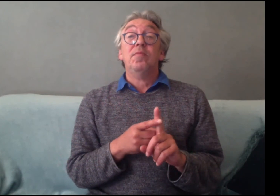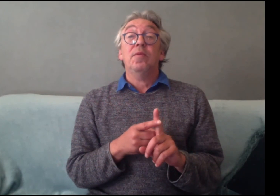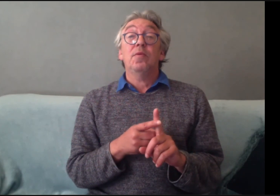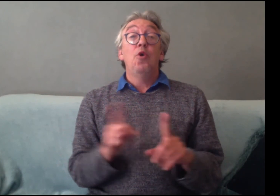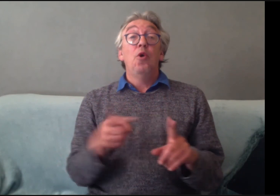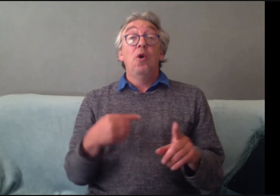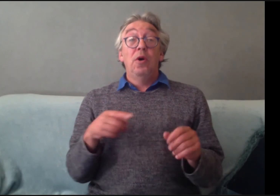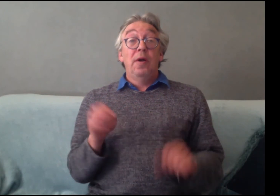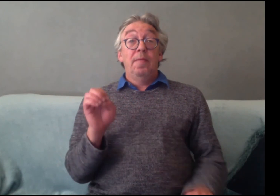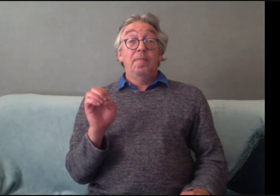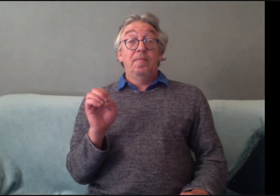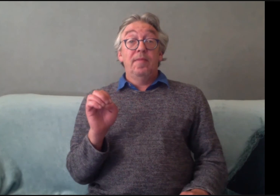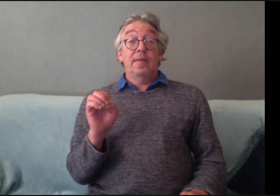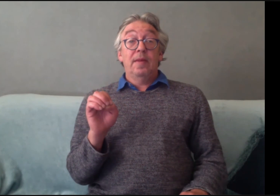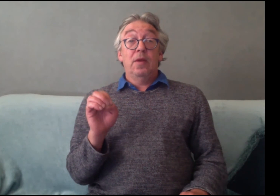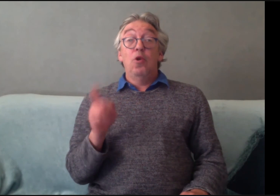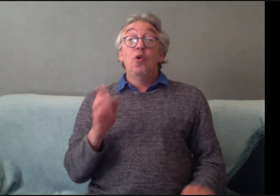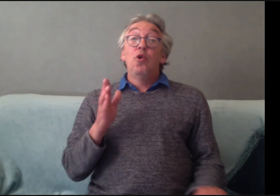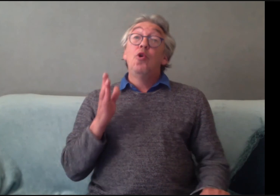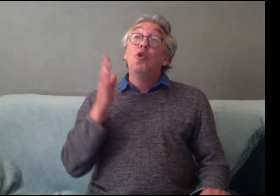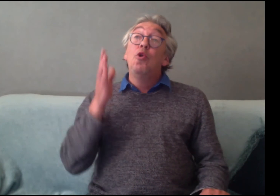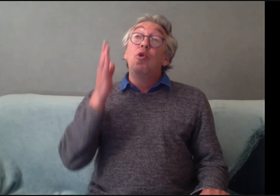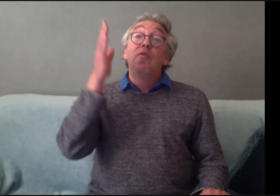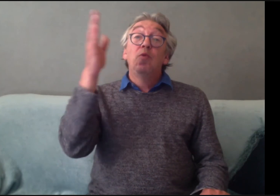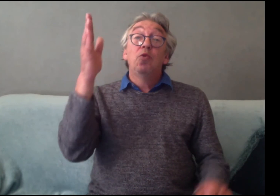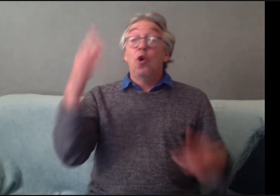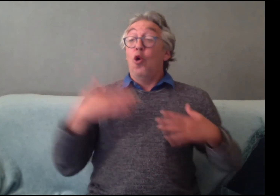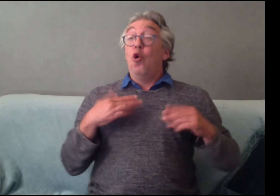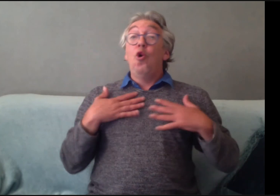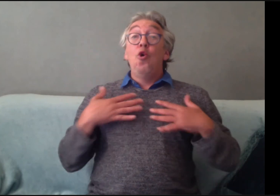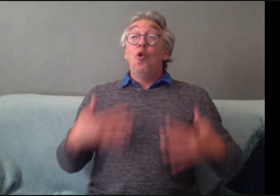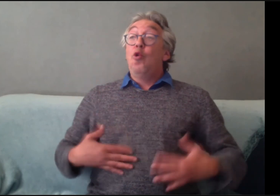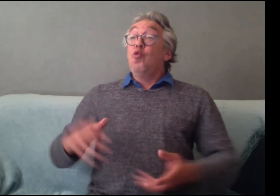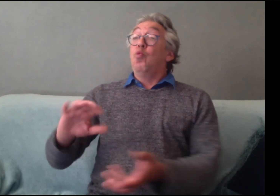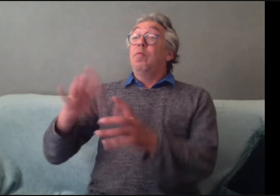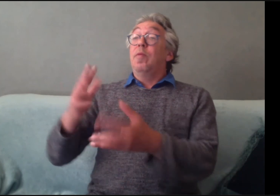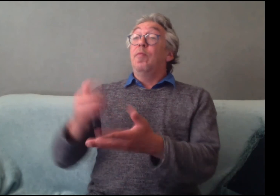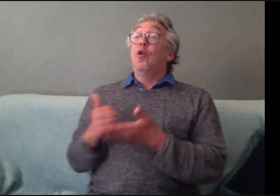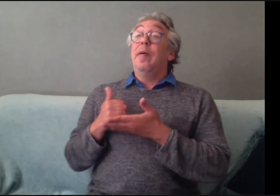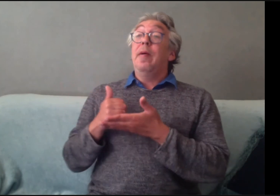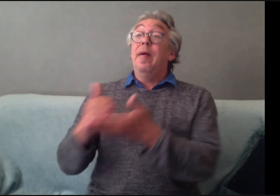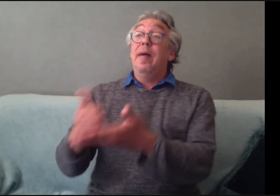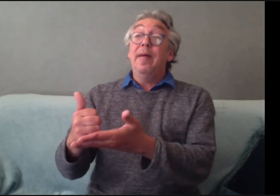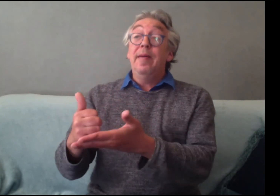in the future humanitarian aid strand inside the European Solidarity Corps.